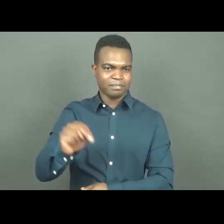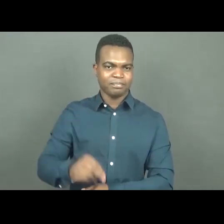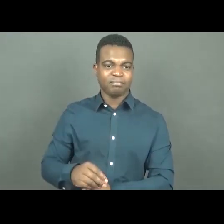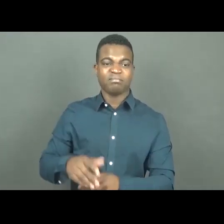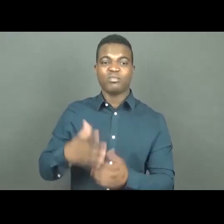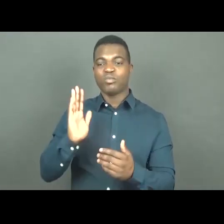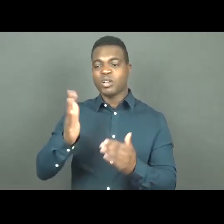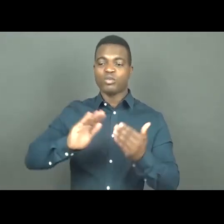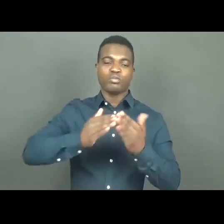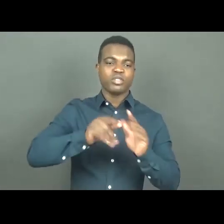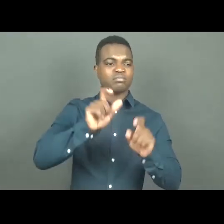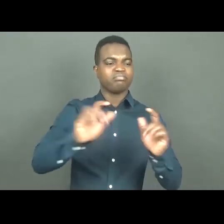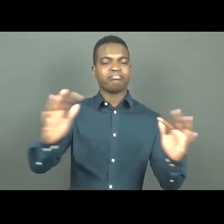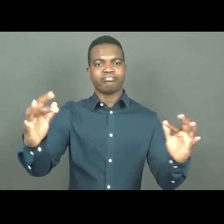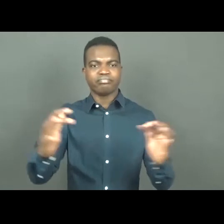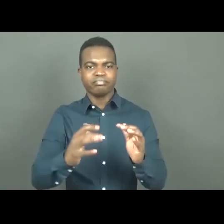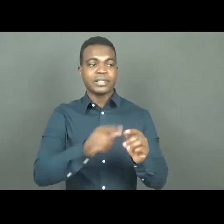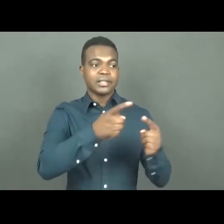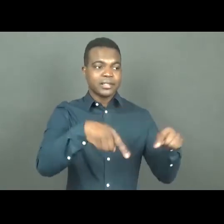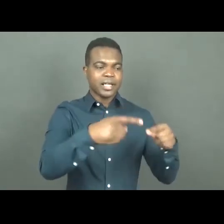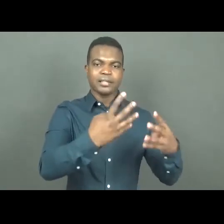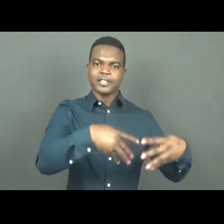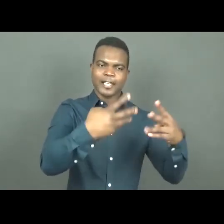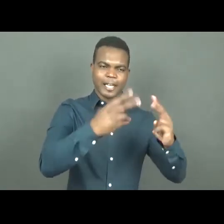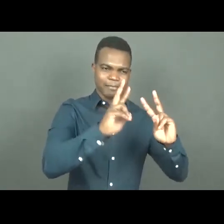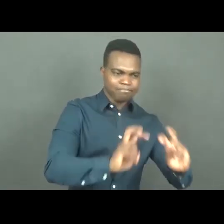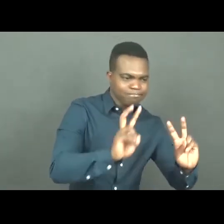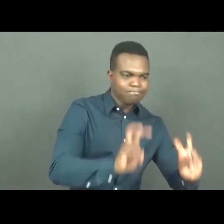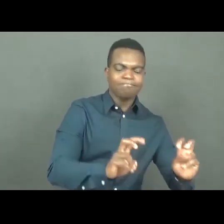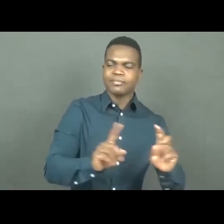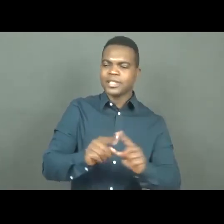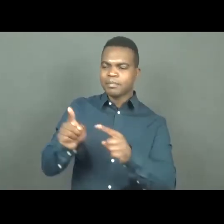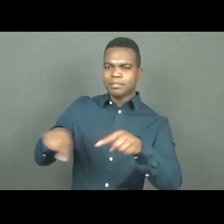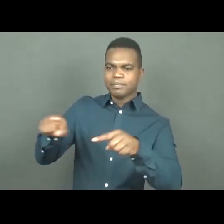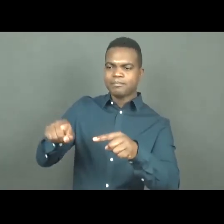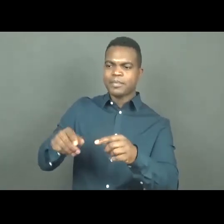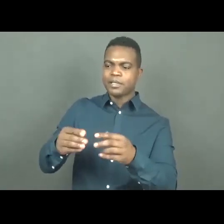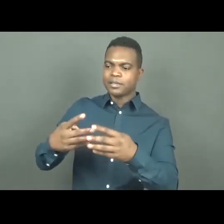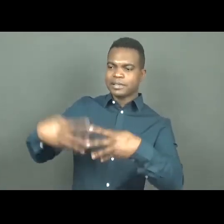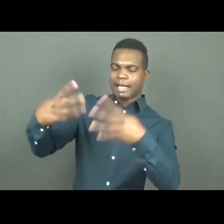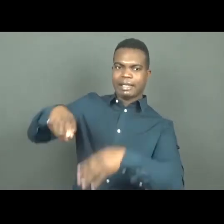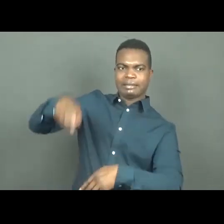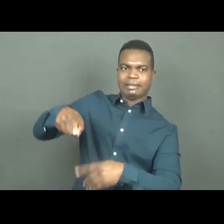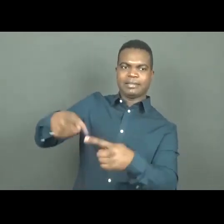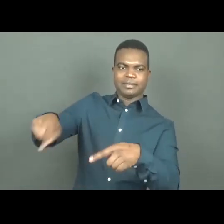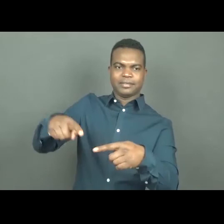international cooperation. If we are really committed to ensuring that no one is left behind